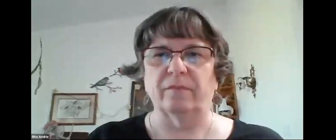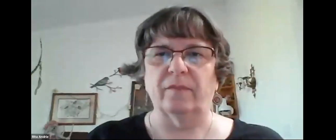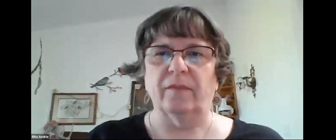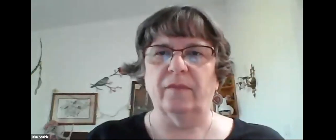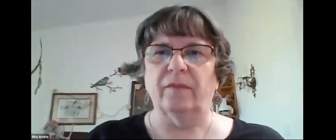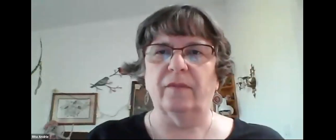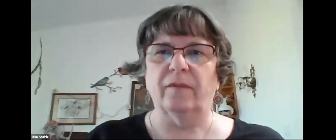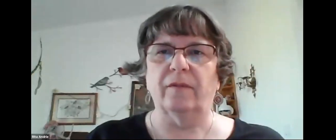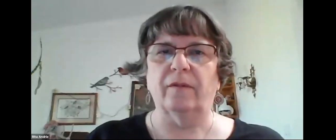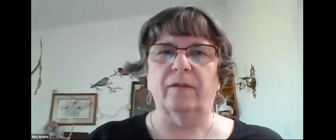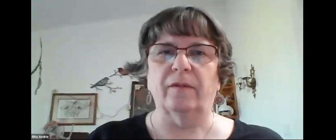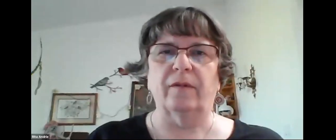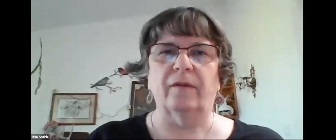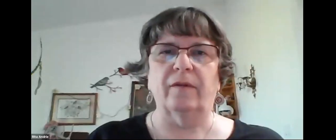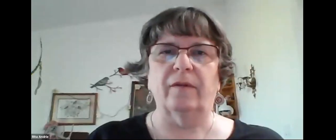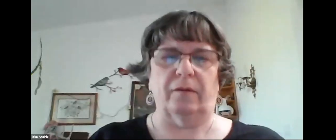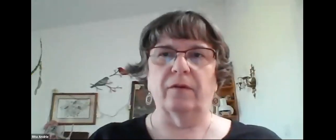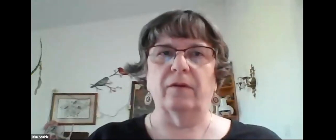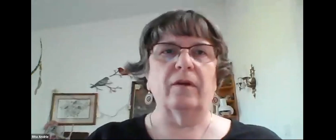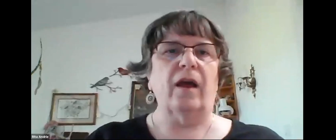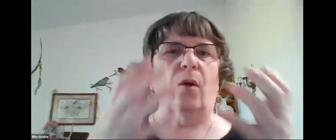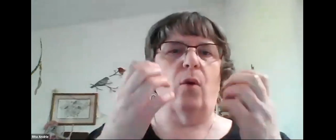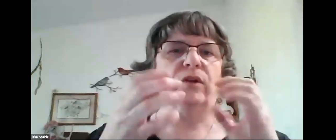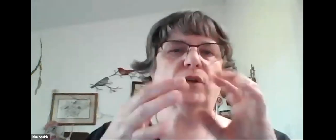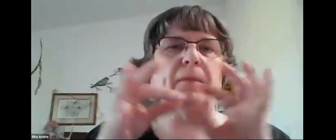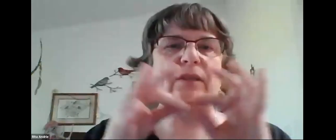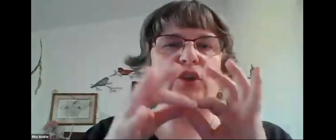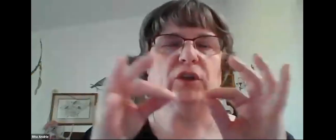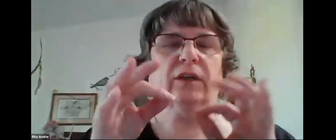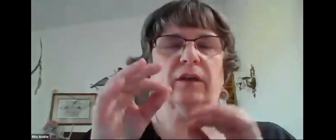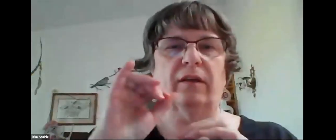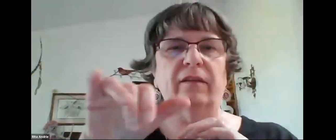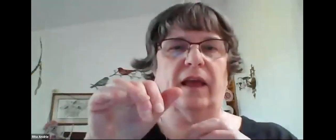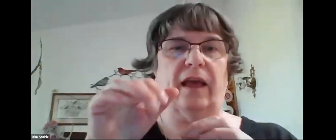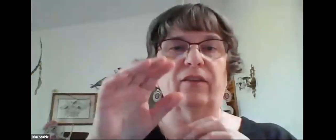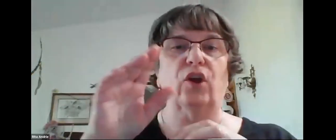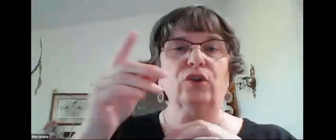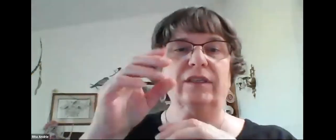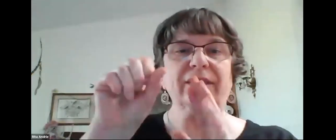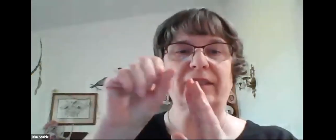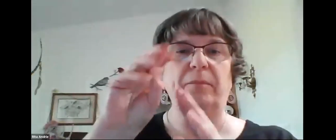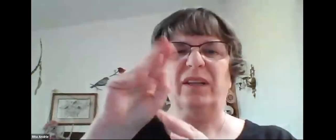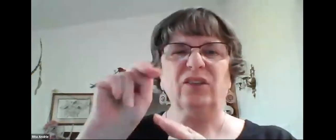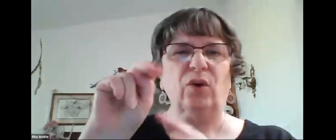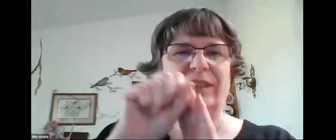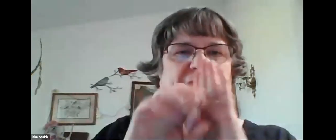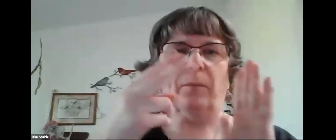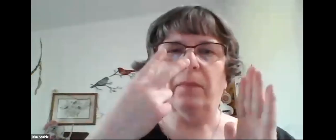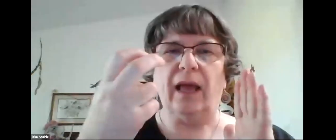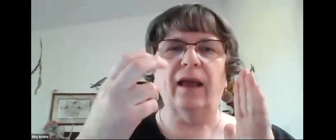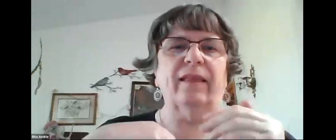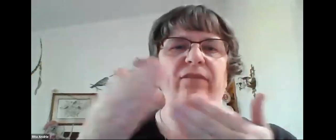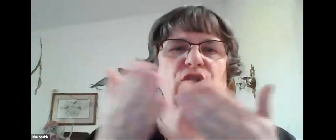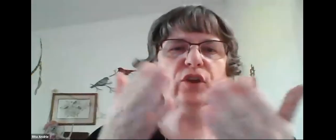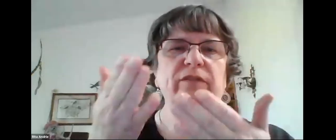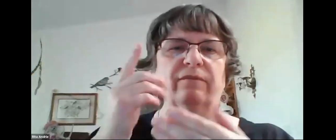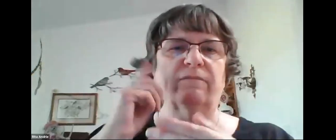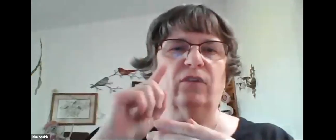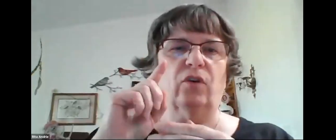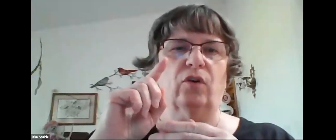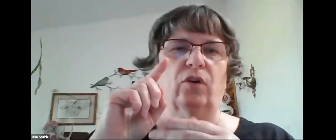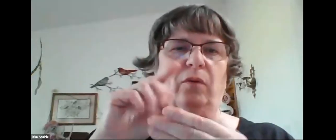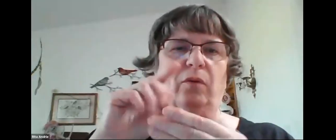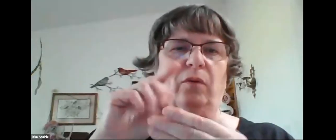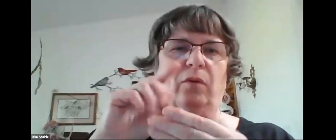Rita: So I also want to mention that the Minnesota